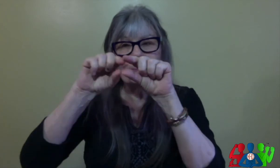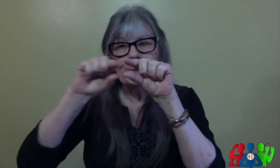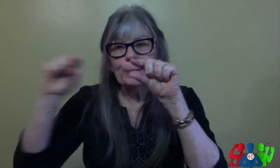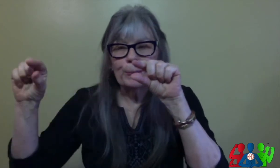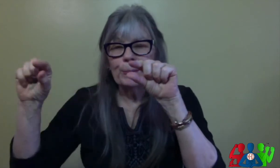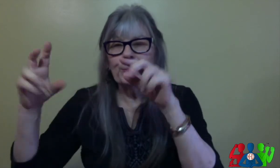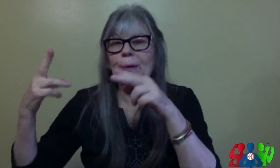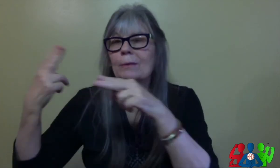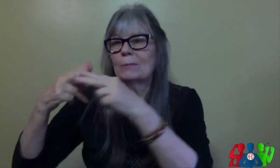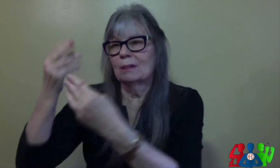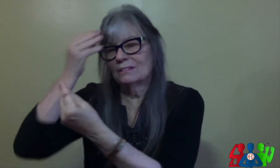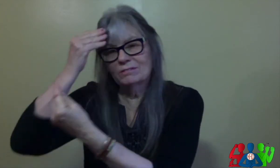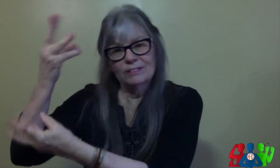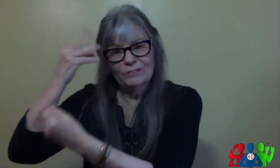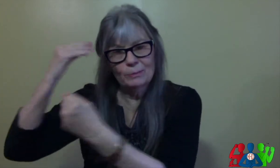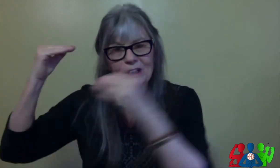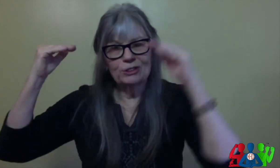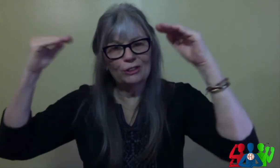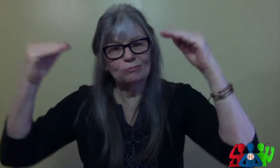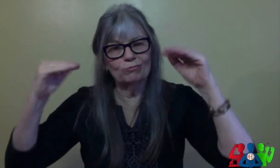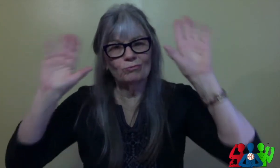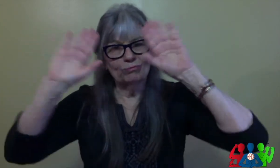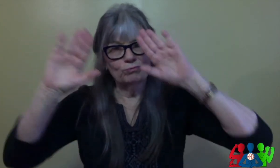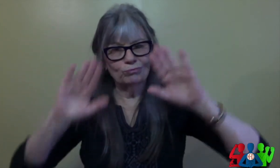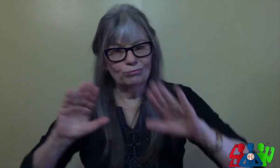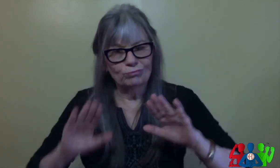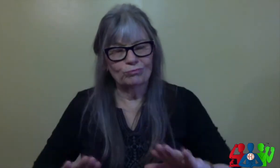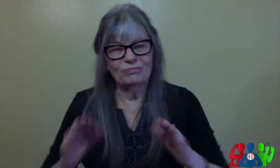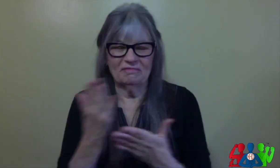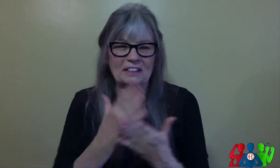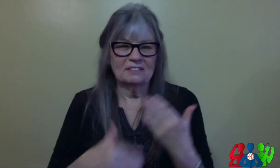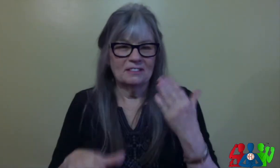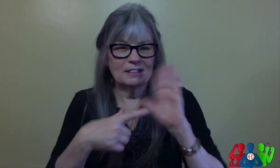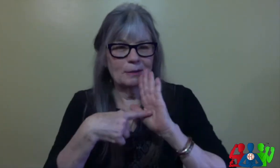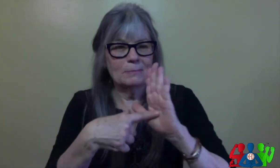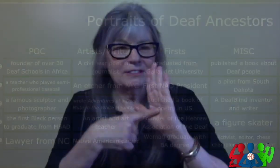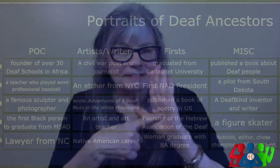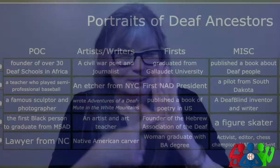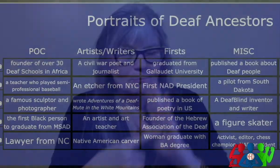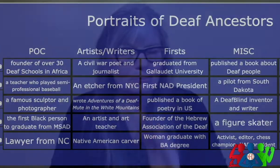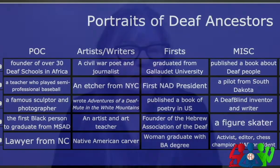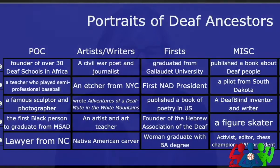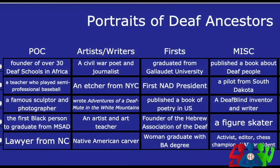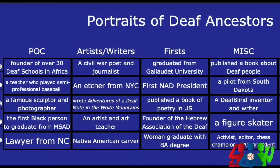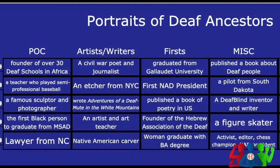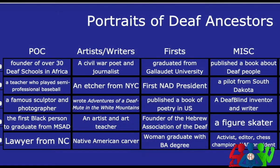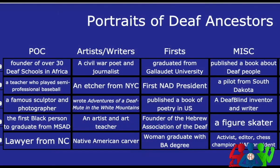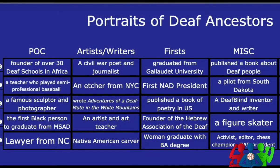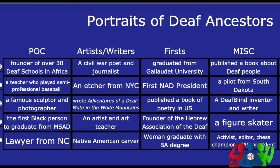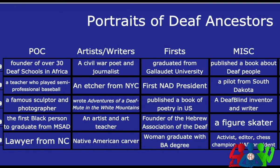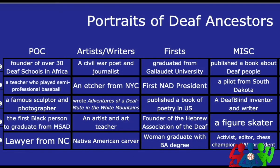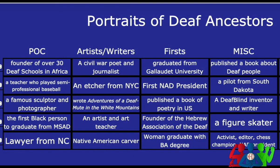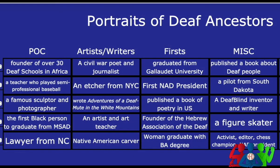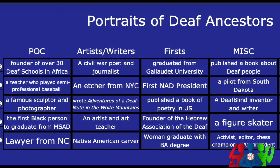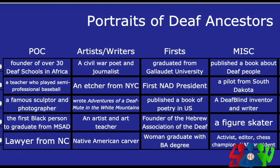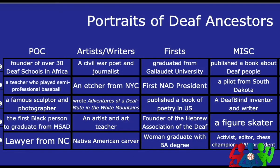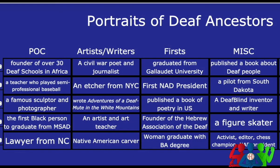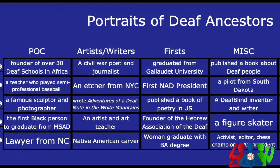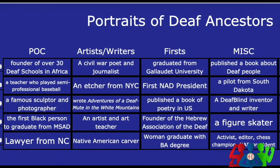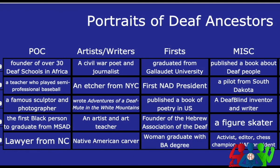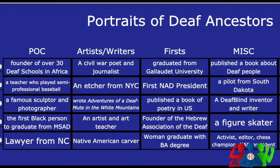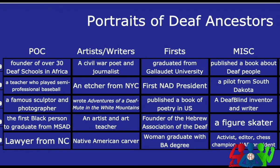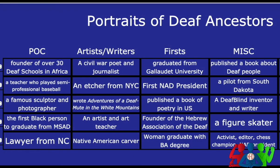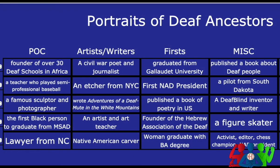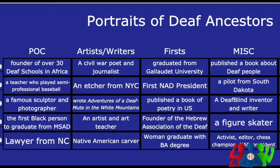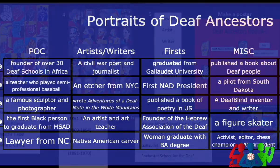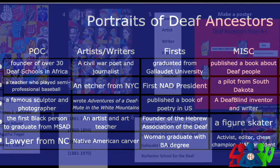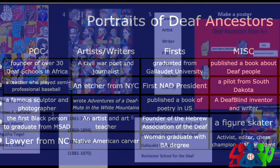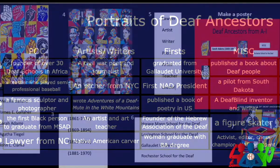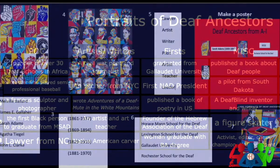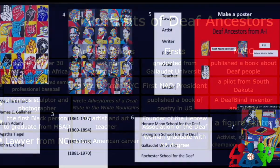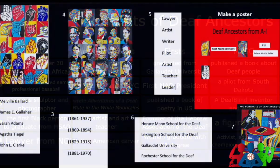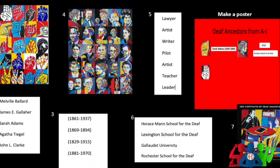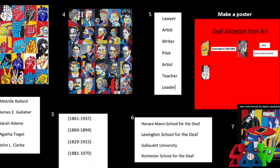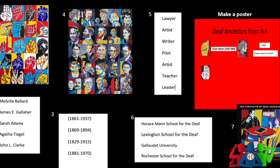letter, the picture, and the name. You may even want to add the biographical information.